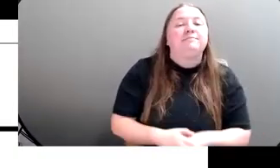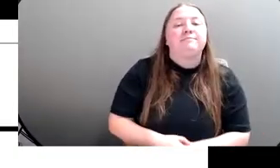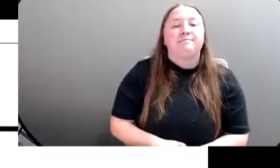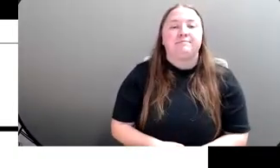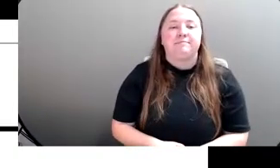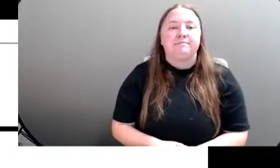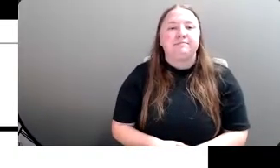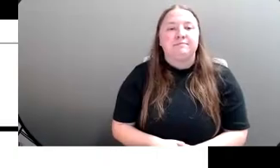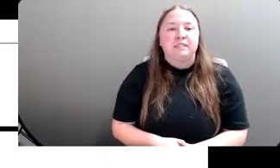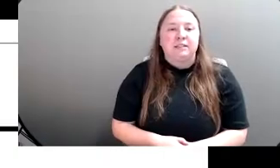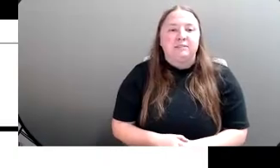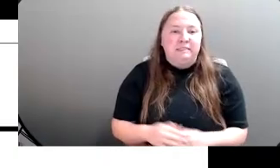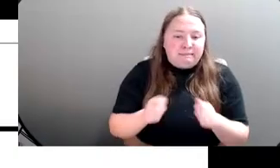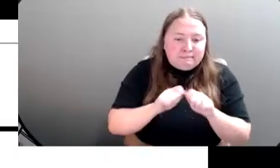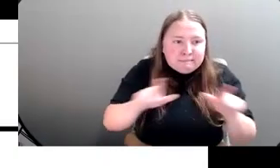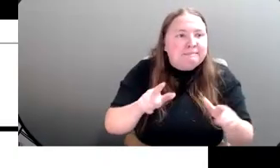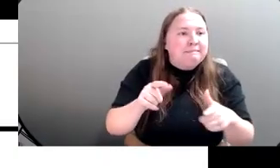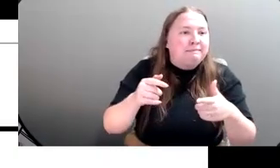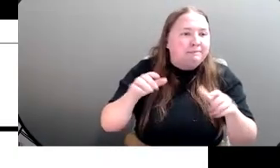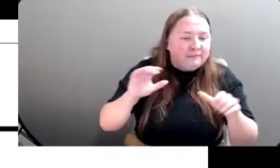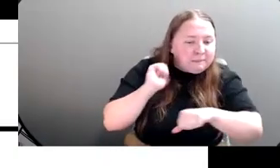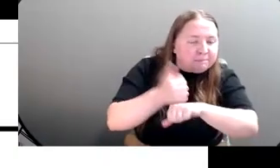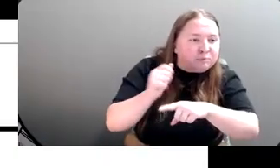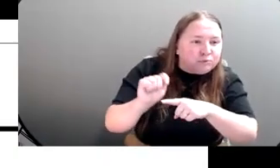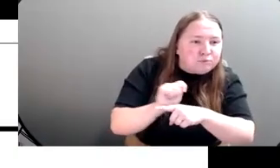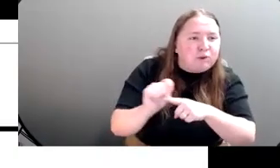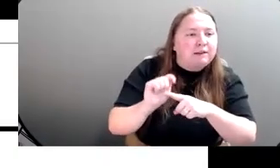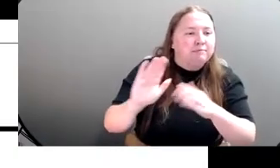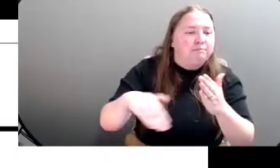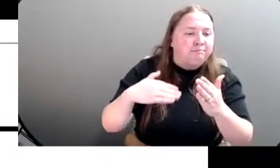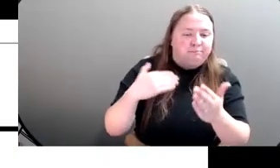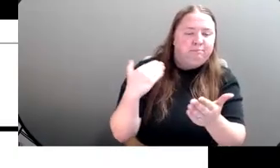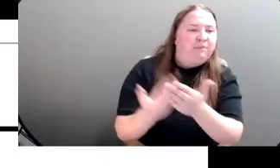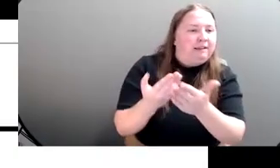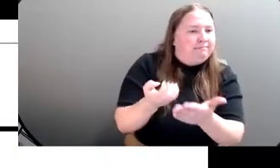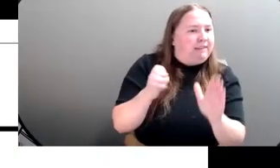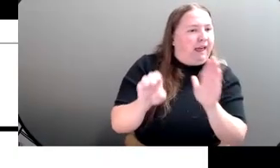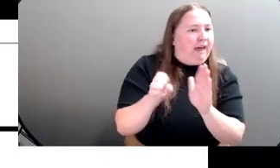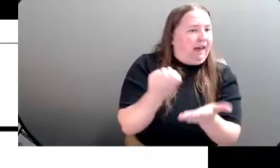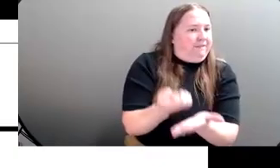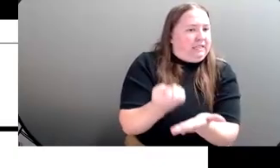you know, get the word out, do some training and provide evidence that we are, in fact, you know, attempting